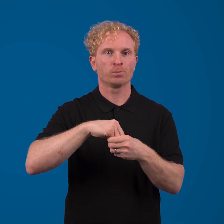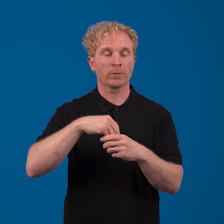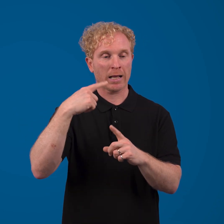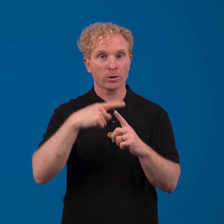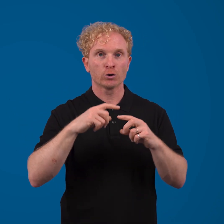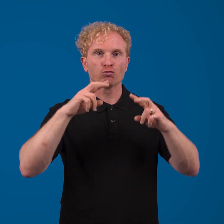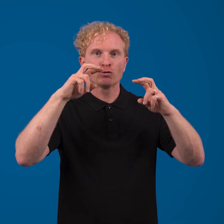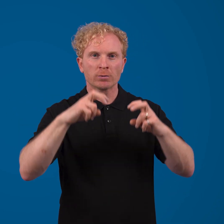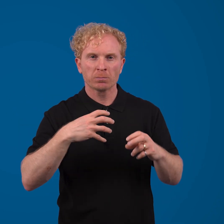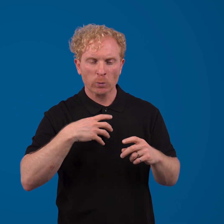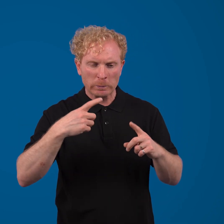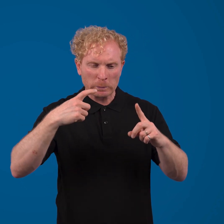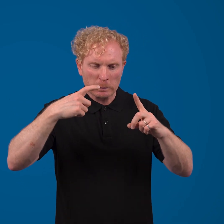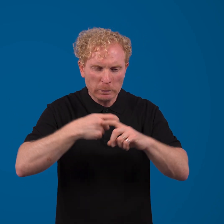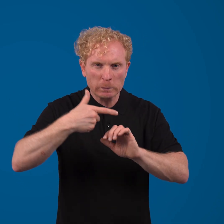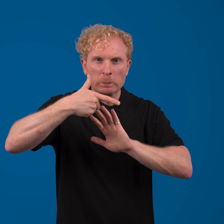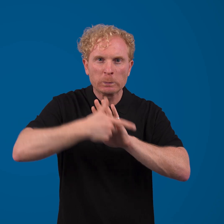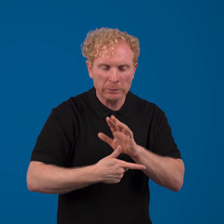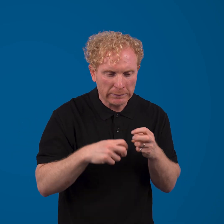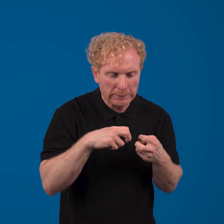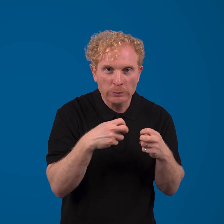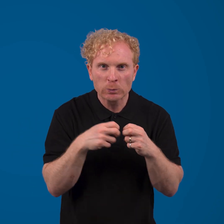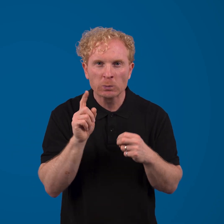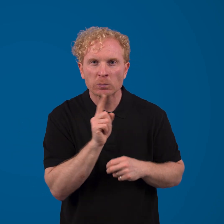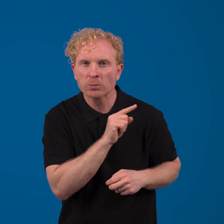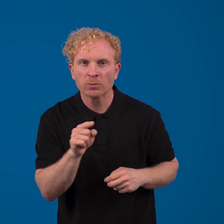and research into more complex issues.